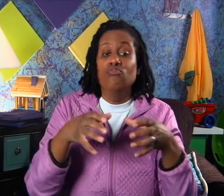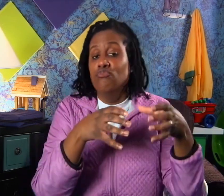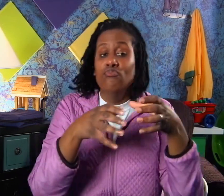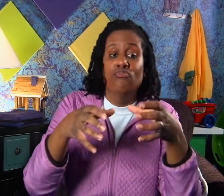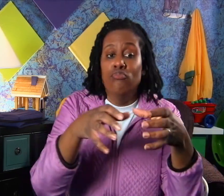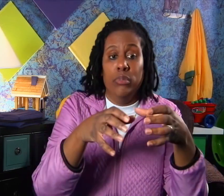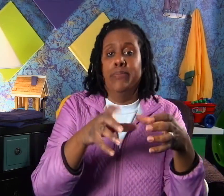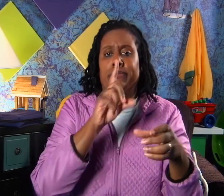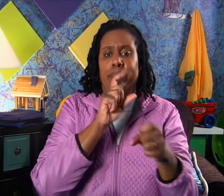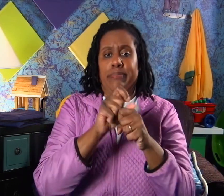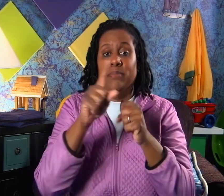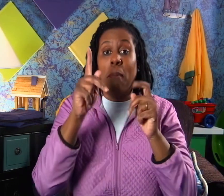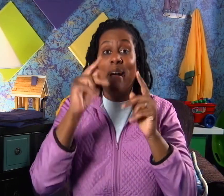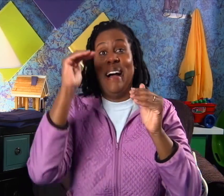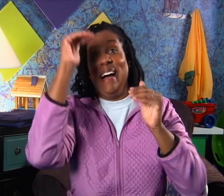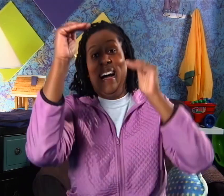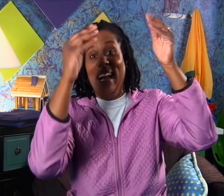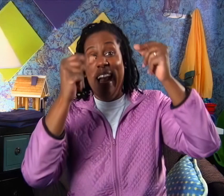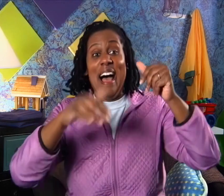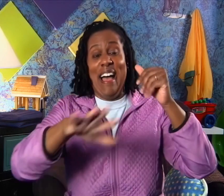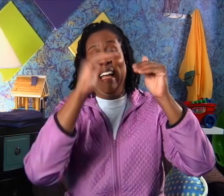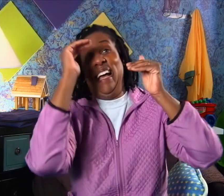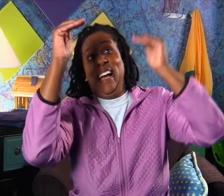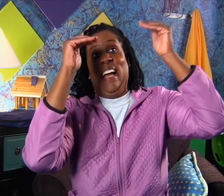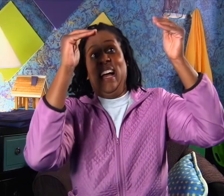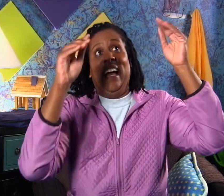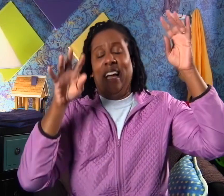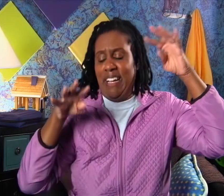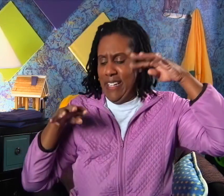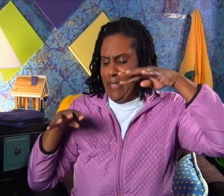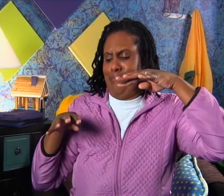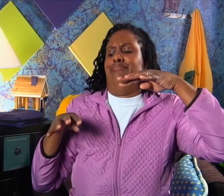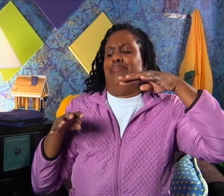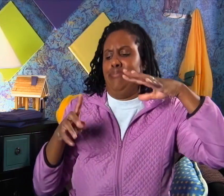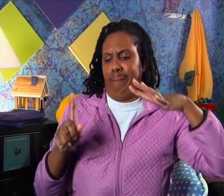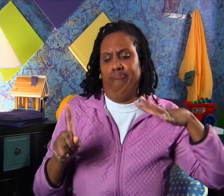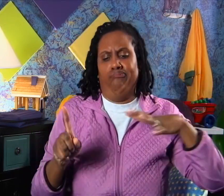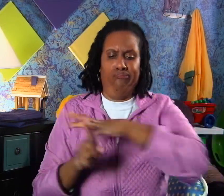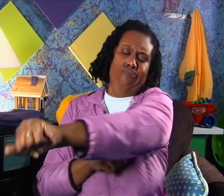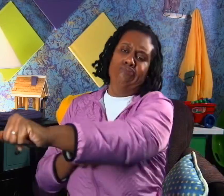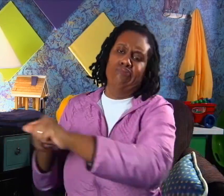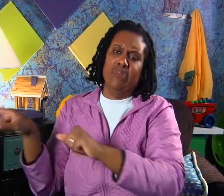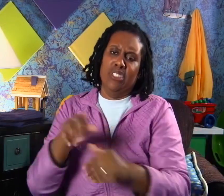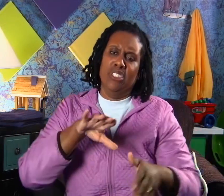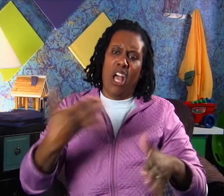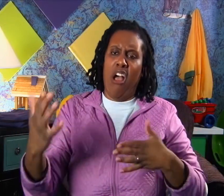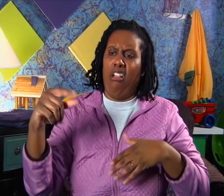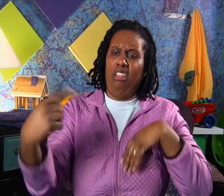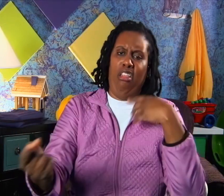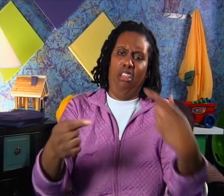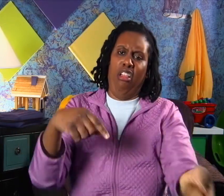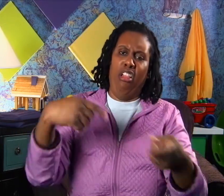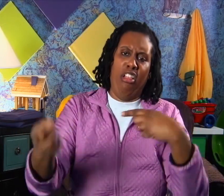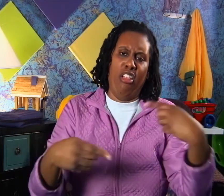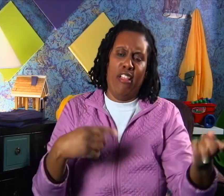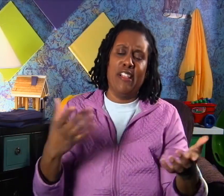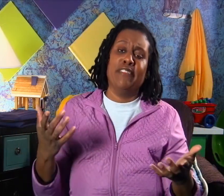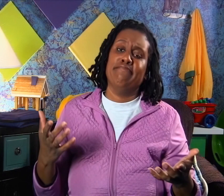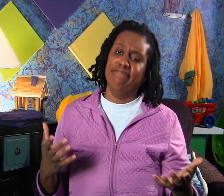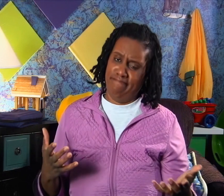AND WENT UP ANYWAY TO FIGHT THE GIANTS. ONLY THIS TIME THEY WERE COMPLETELY DESTROYED.